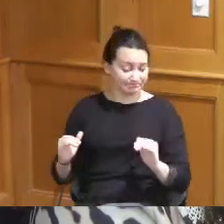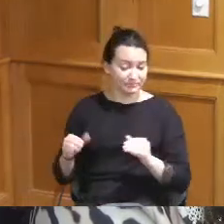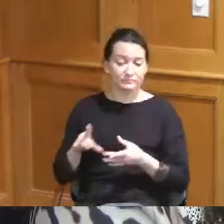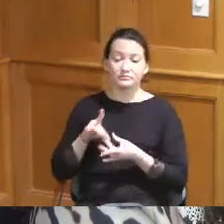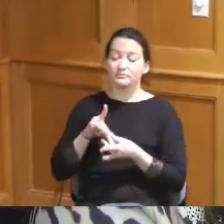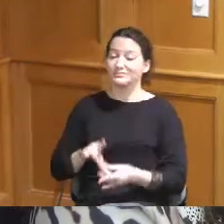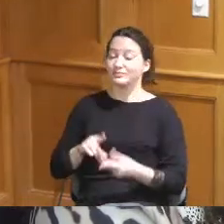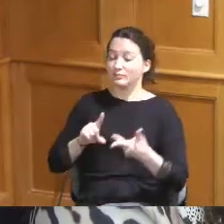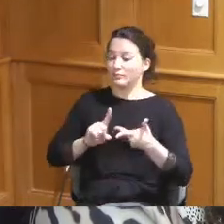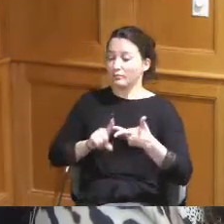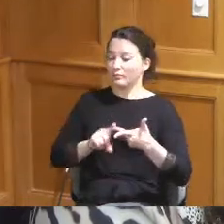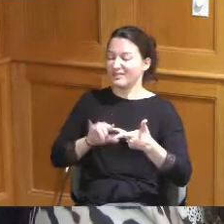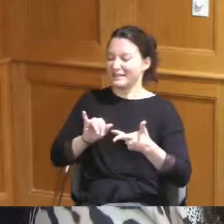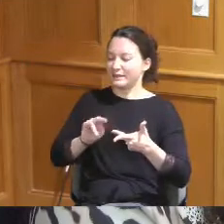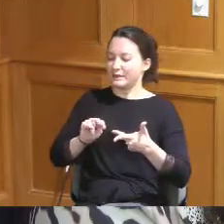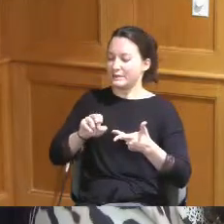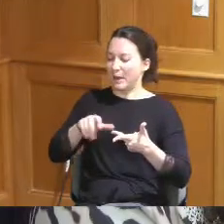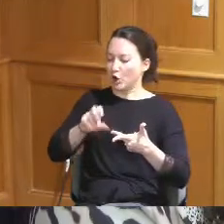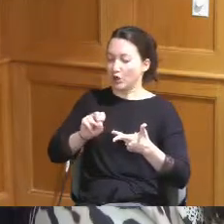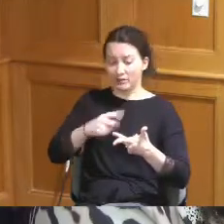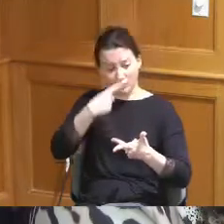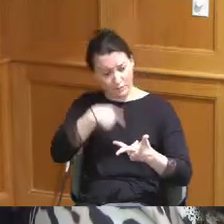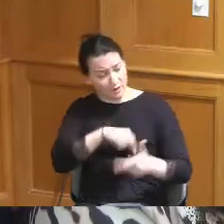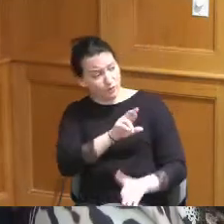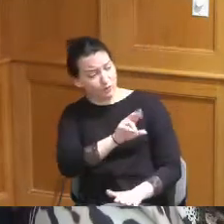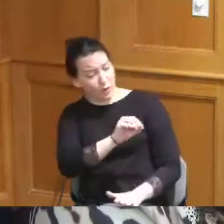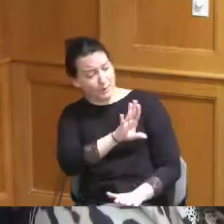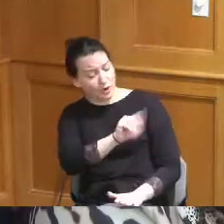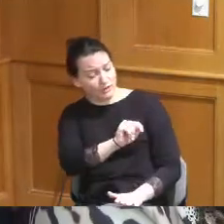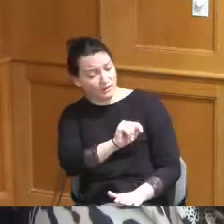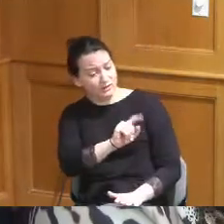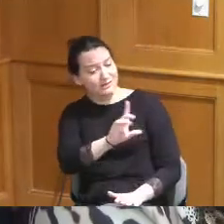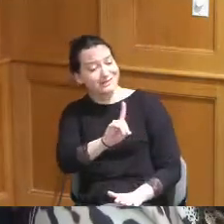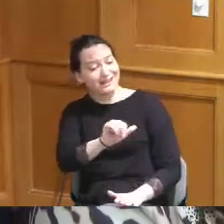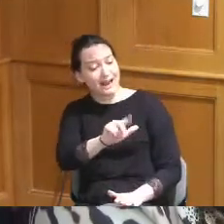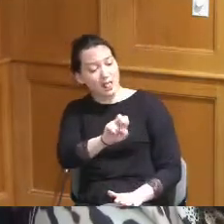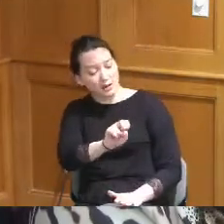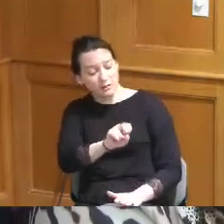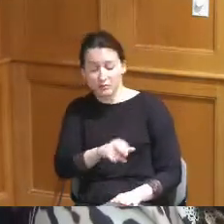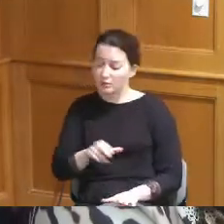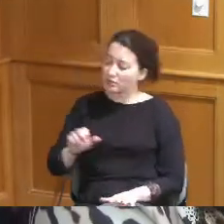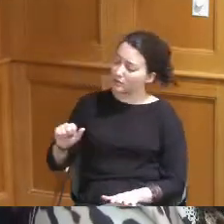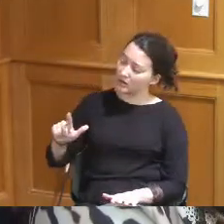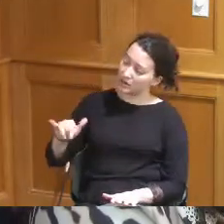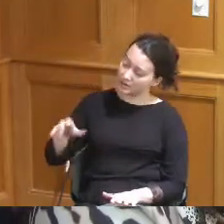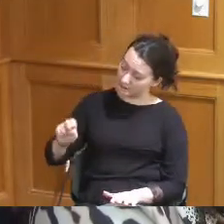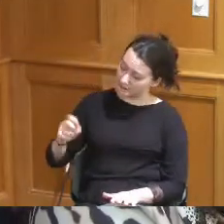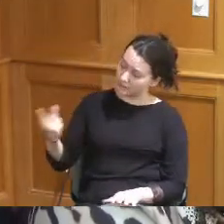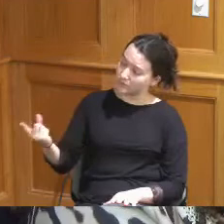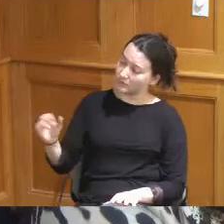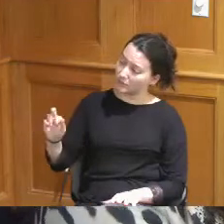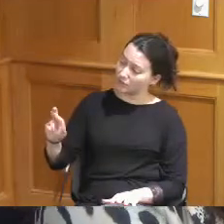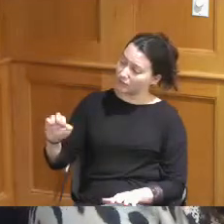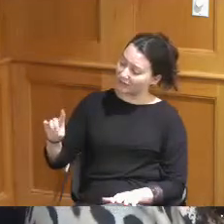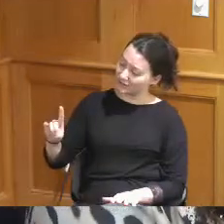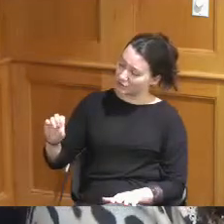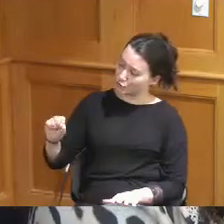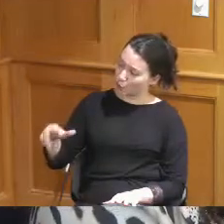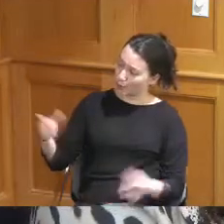to inspire I would like to ask Robert Bell and Alice Bledsoe to come up since we haven't had a